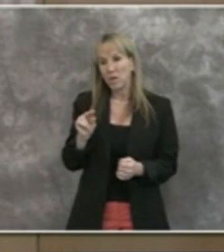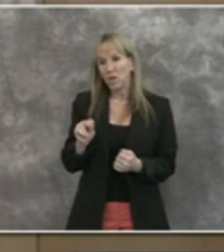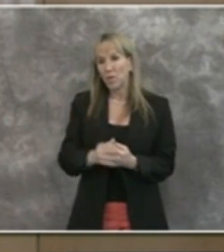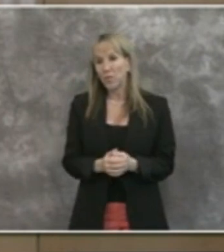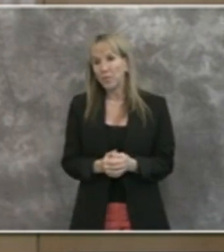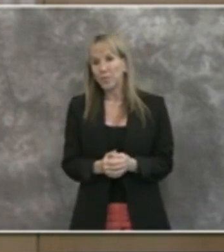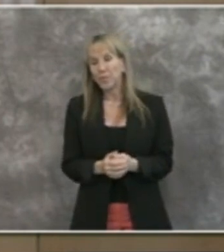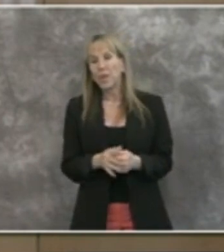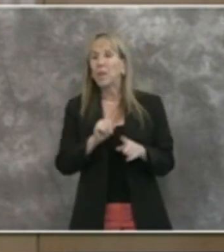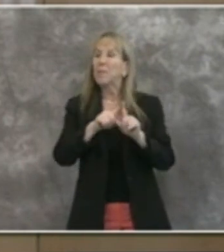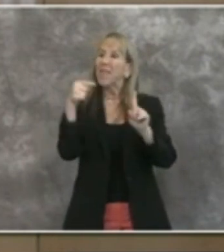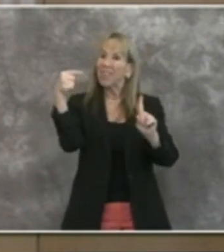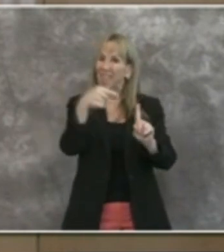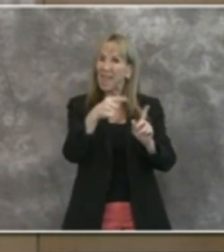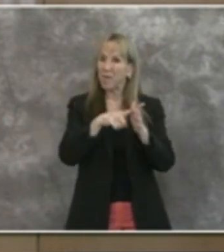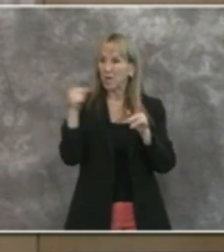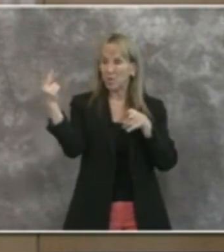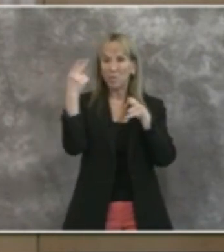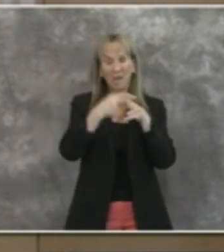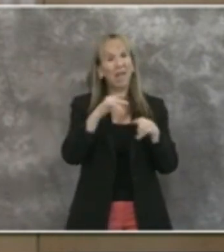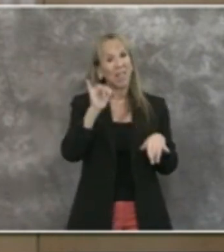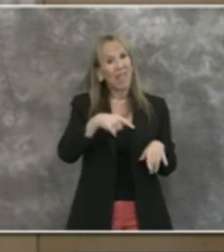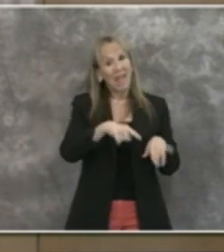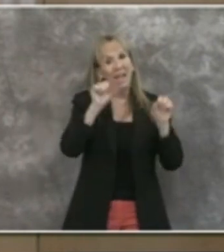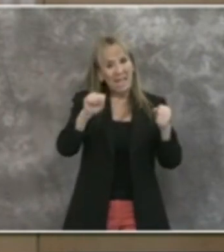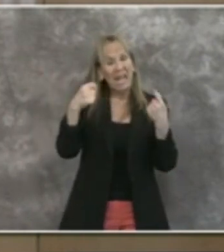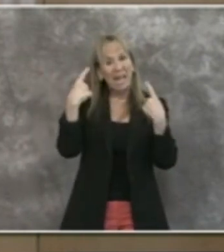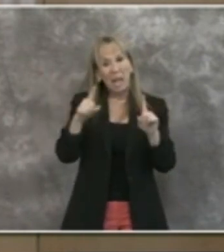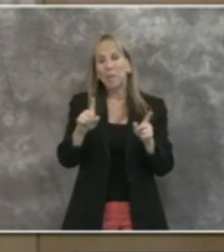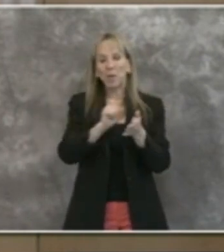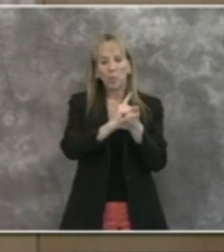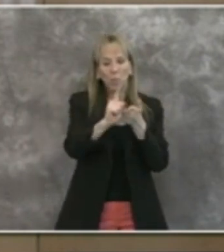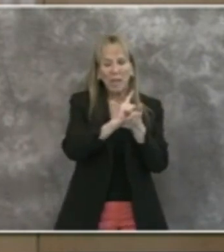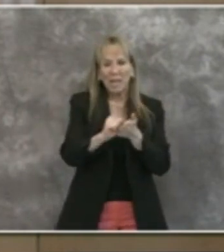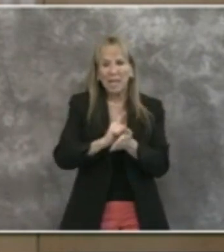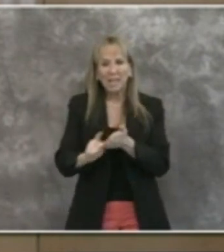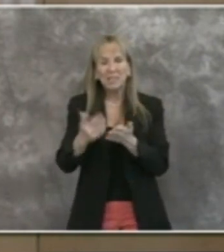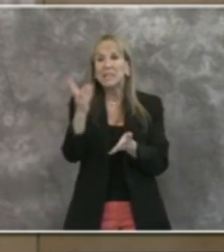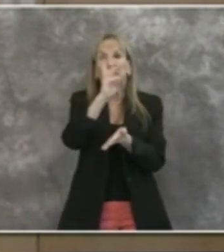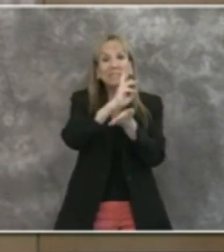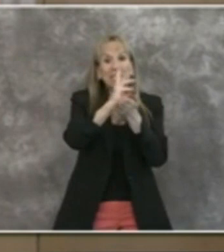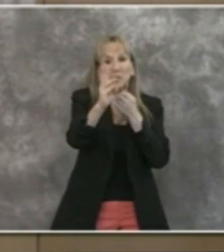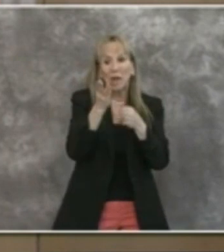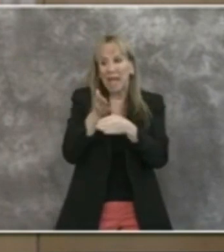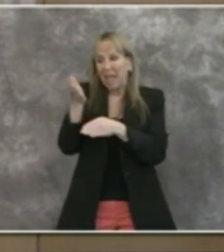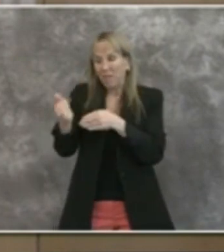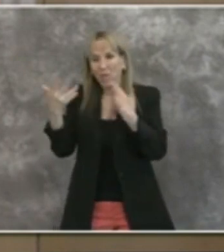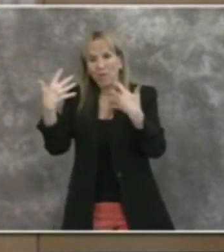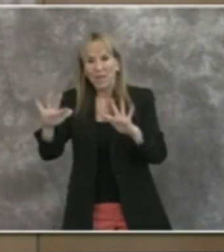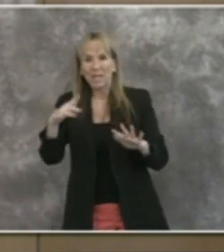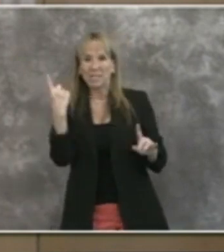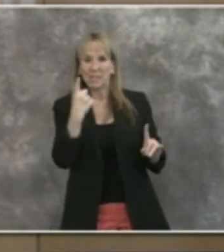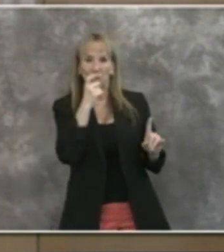DISCOVERED MYSTERIOUS SYMPTOMS RELATED TO COVID-19 DIE IN SAN YSIDRO.